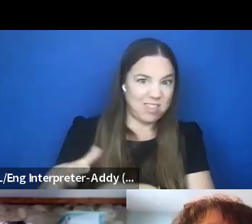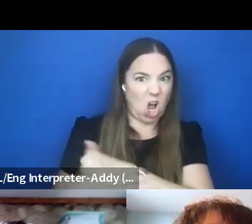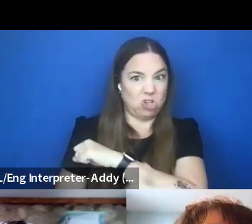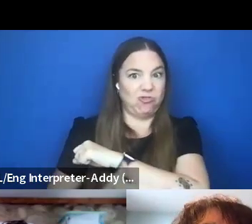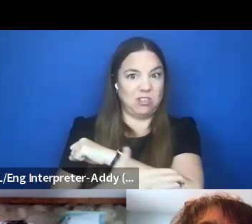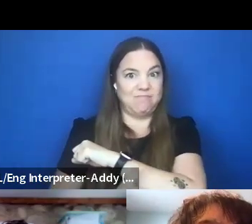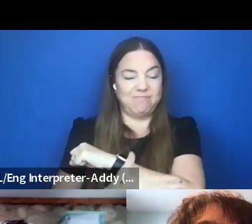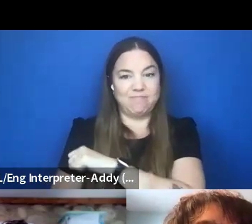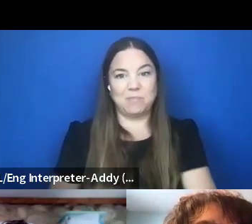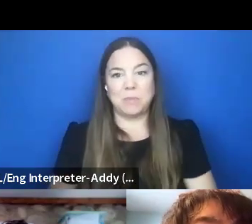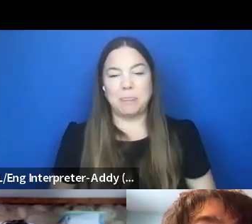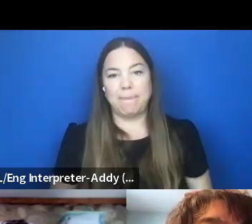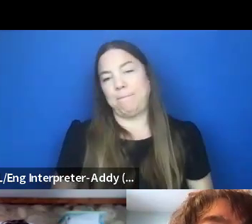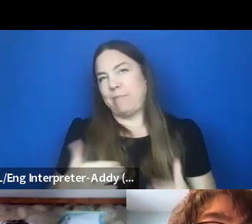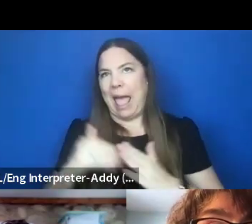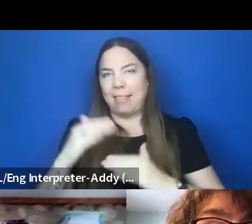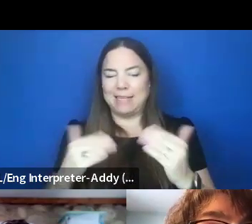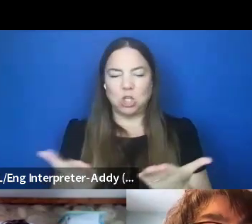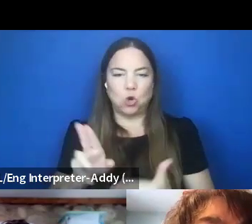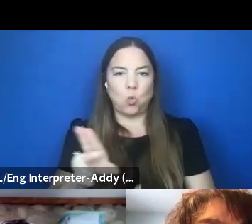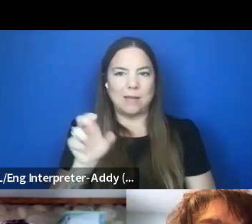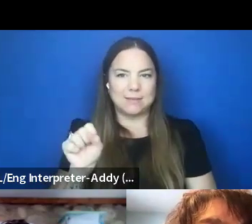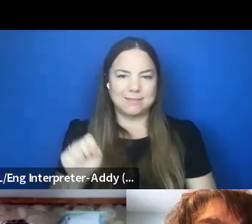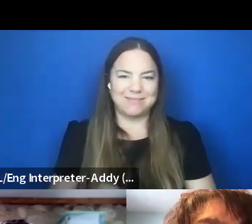Adeleigh Belyeu: or at least in the United States anyway. Adeleigh Belyeu: So